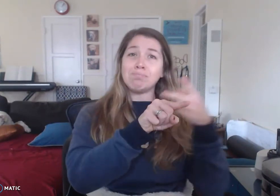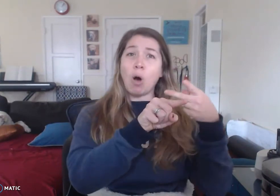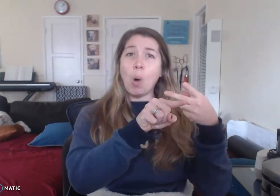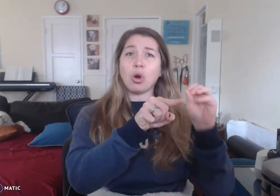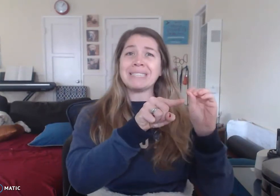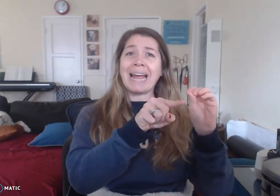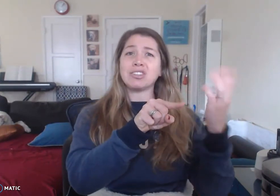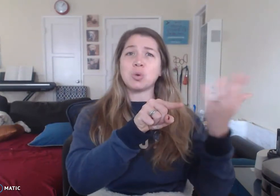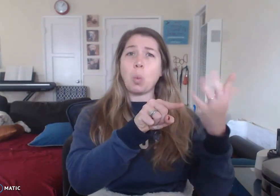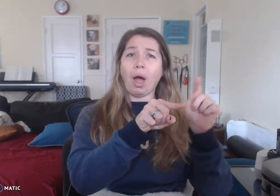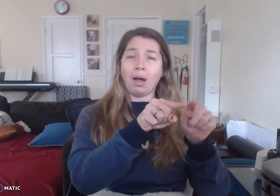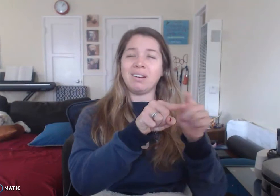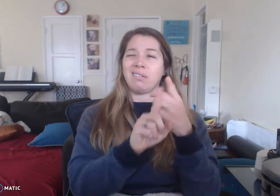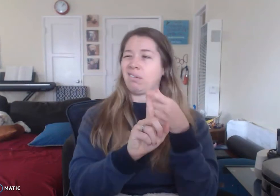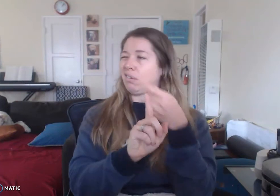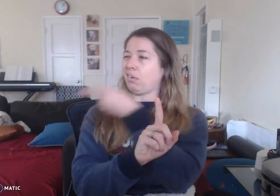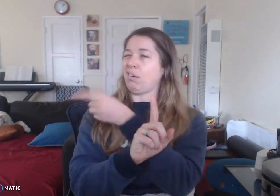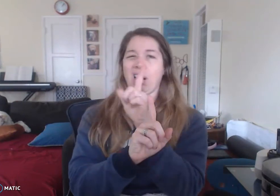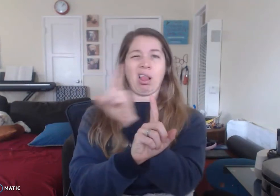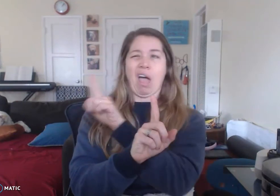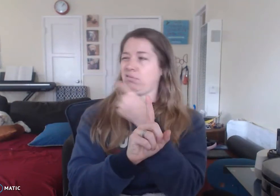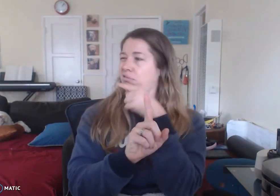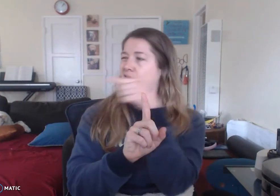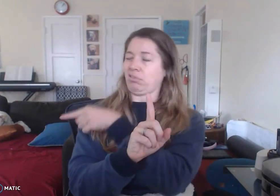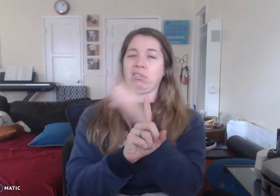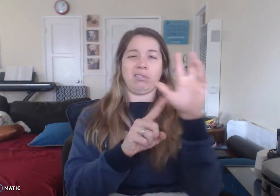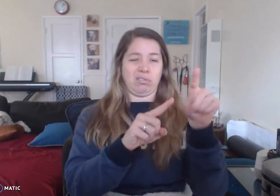Followed by Palm Orientation. Which for mother we would say left.